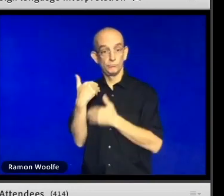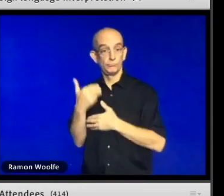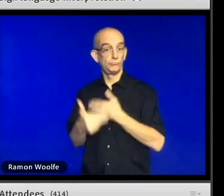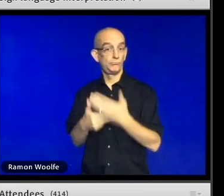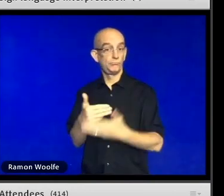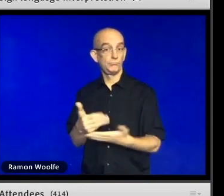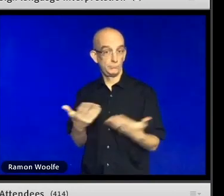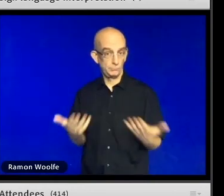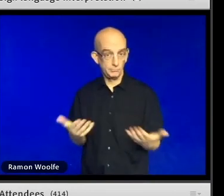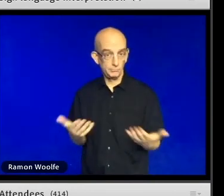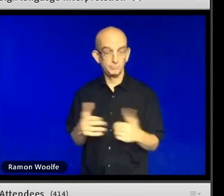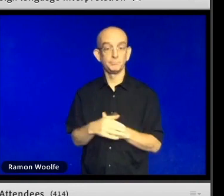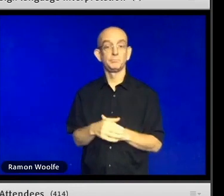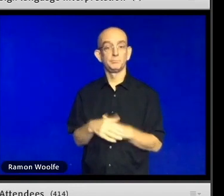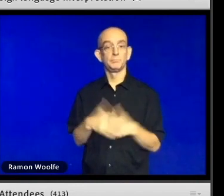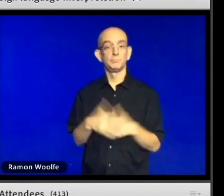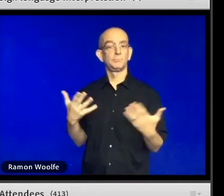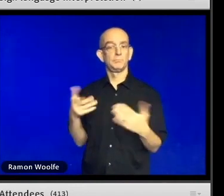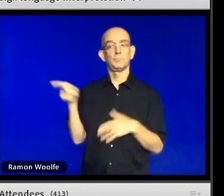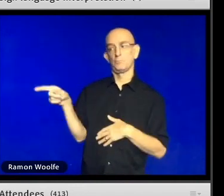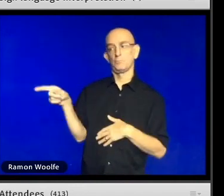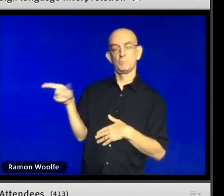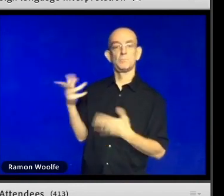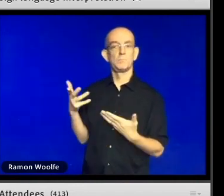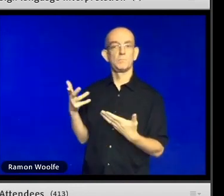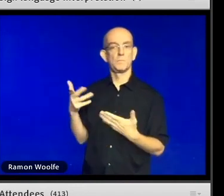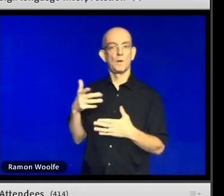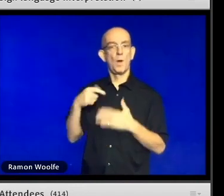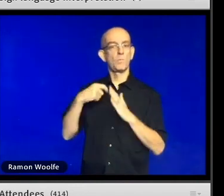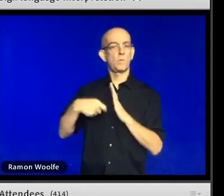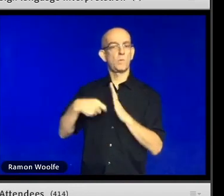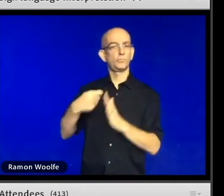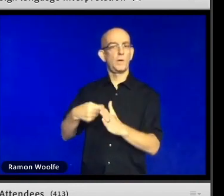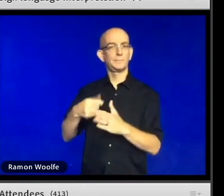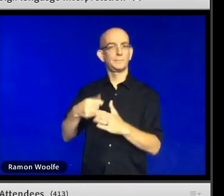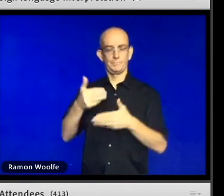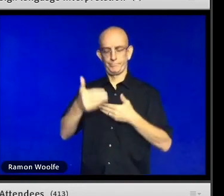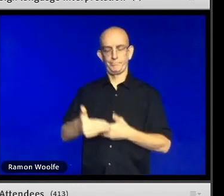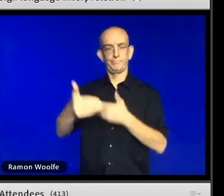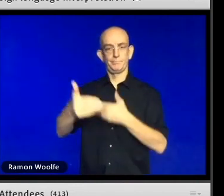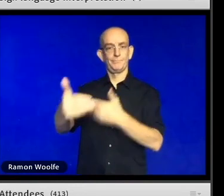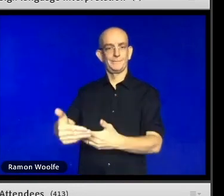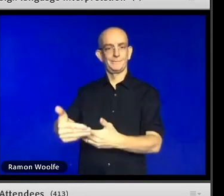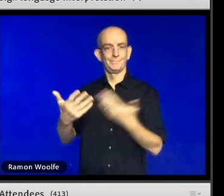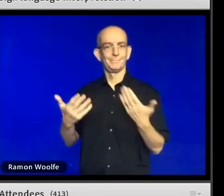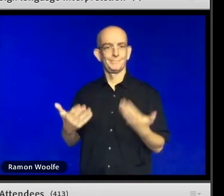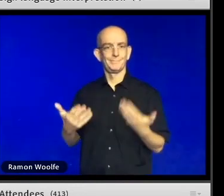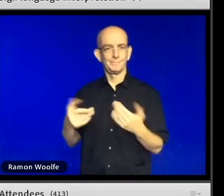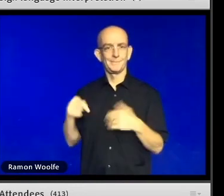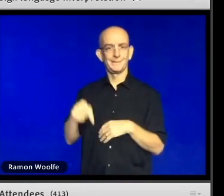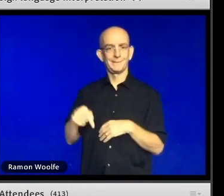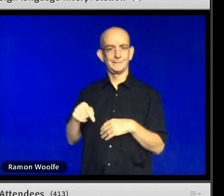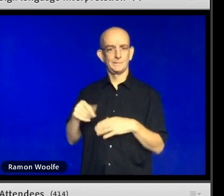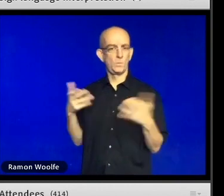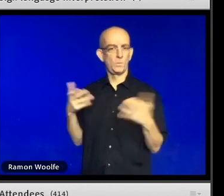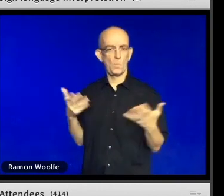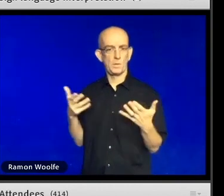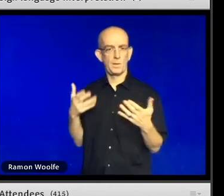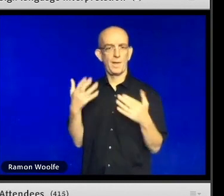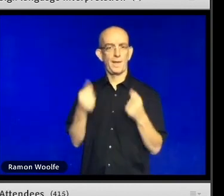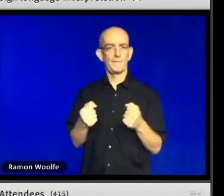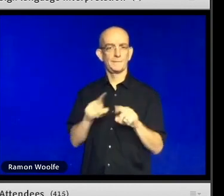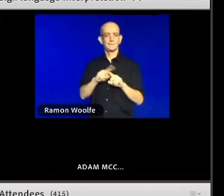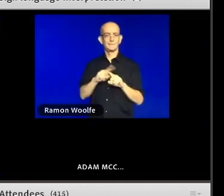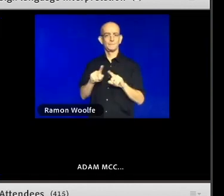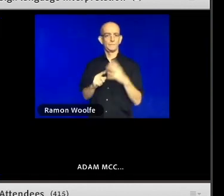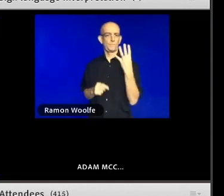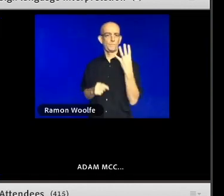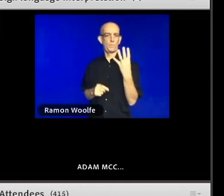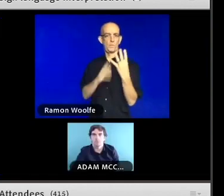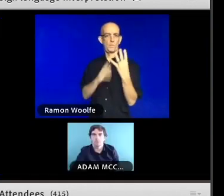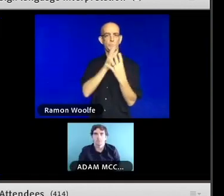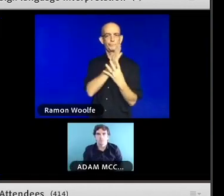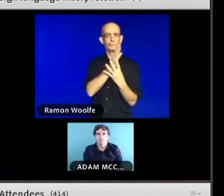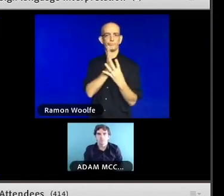to be part of a focus group, we are also trying to provide some mobile data to this person